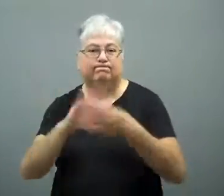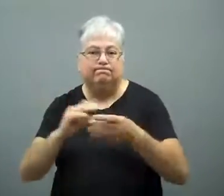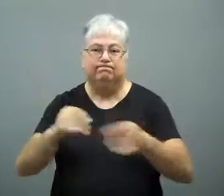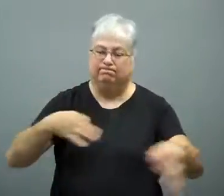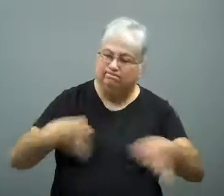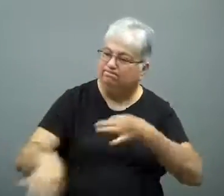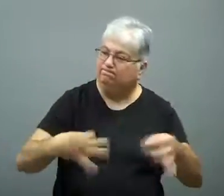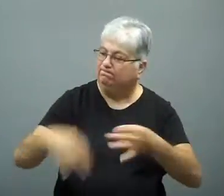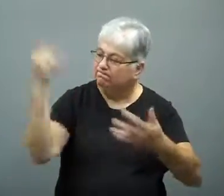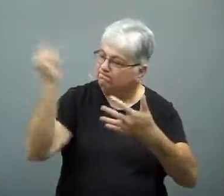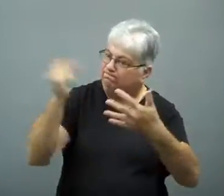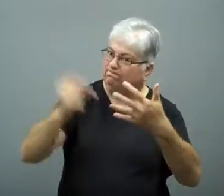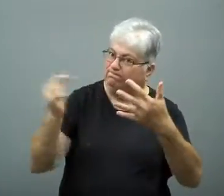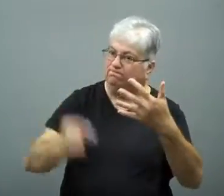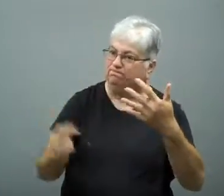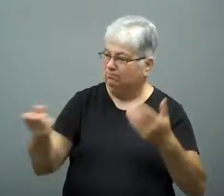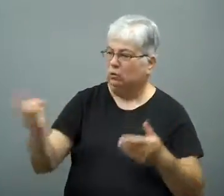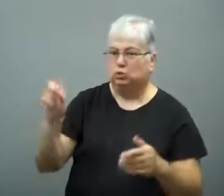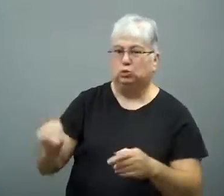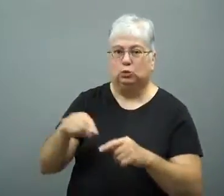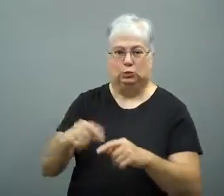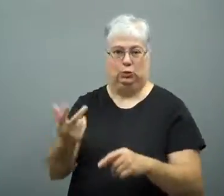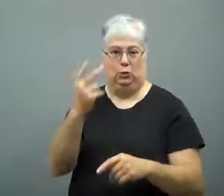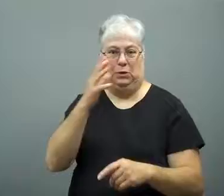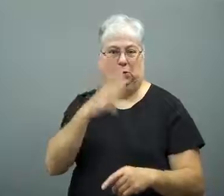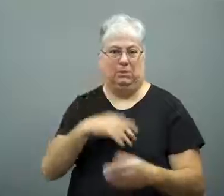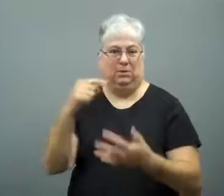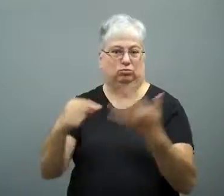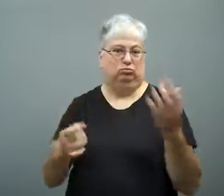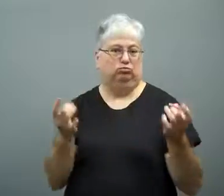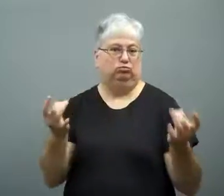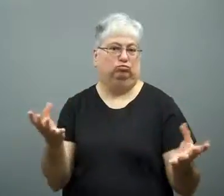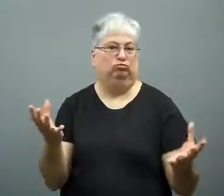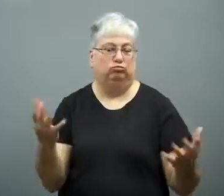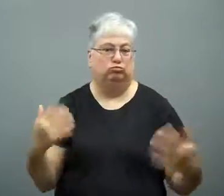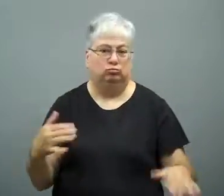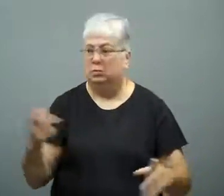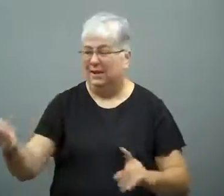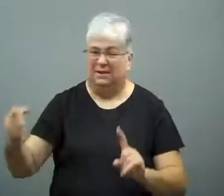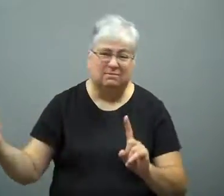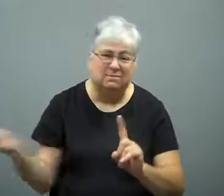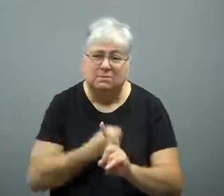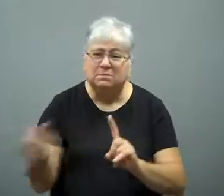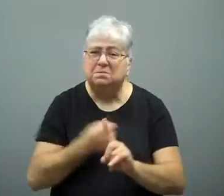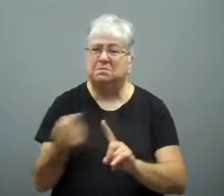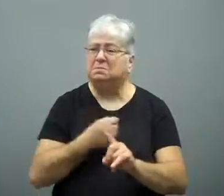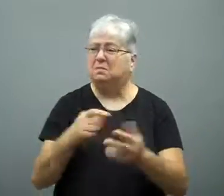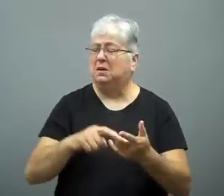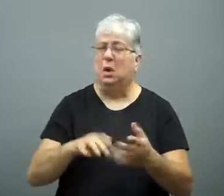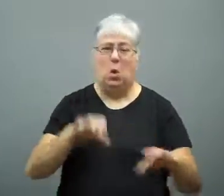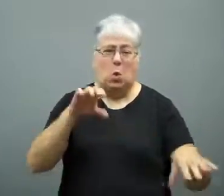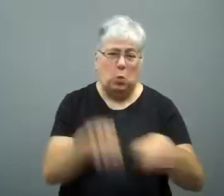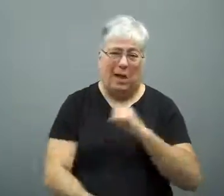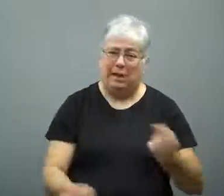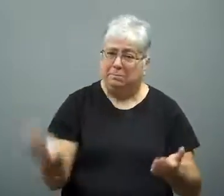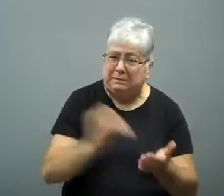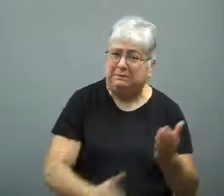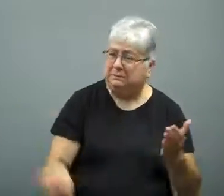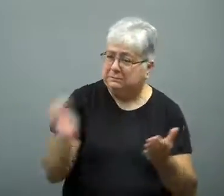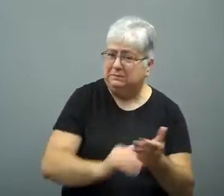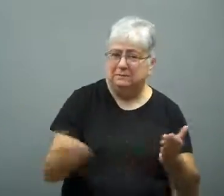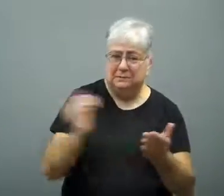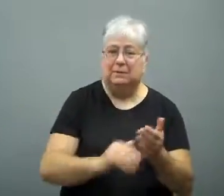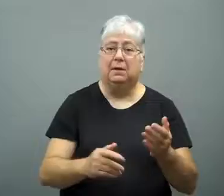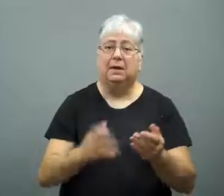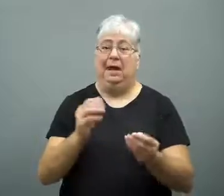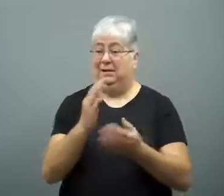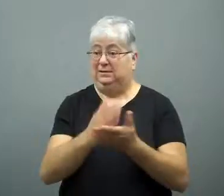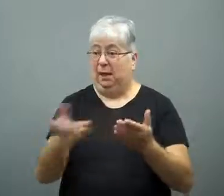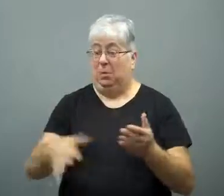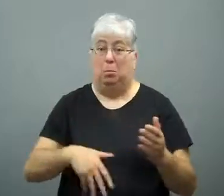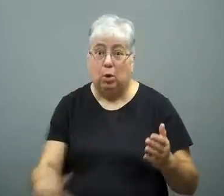about the horrific things he had done to these three women.